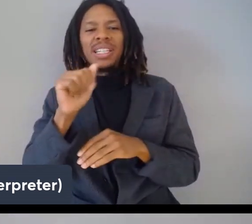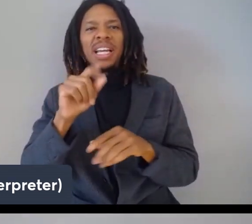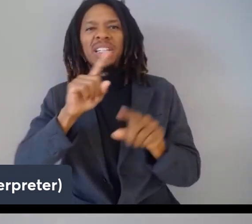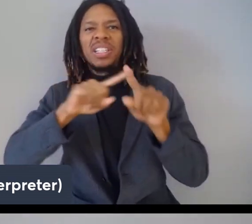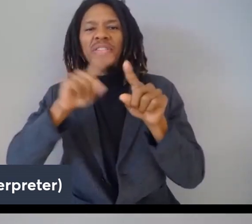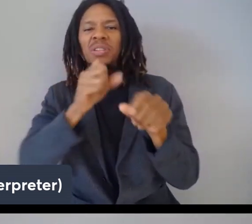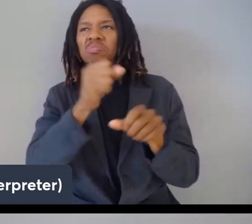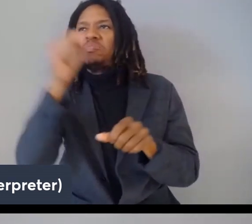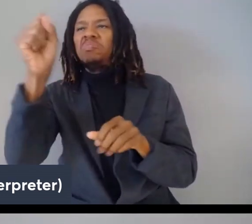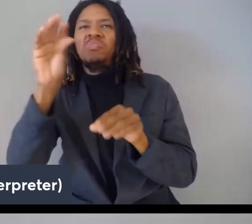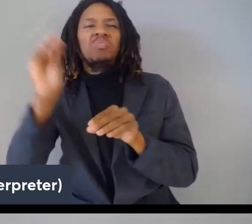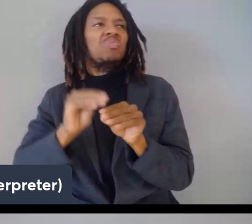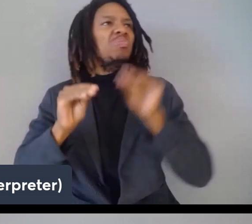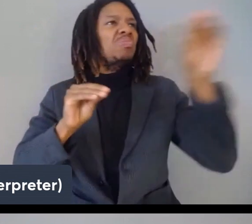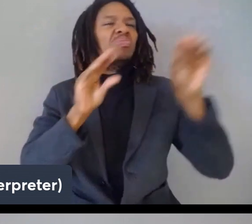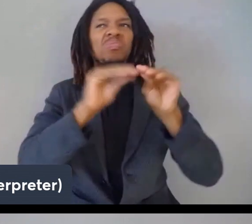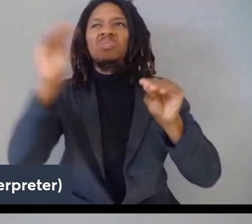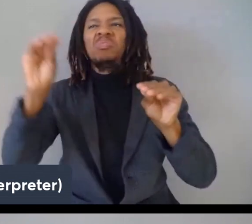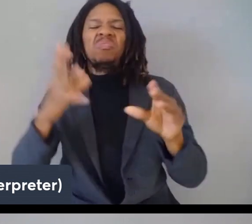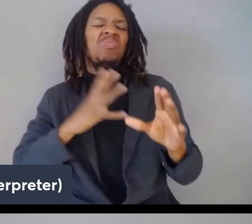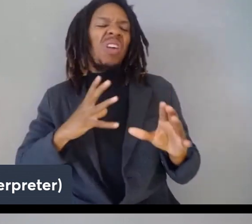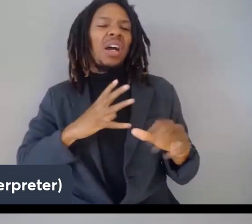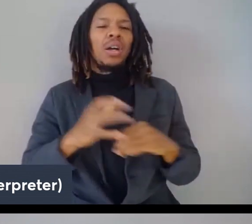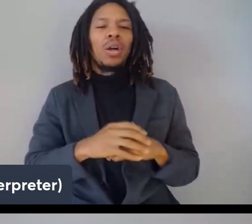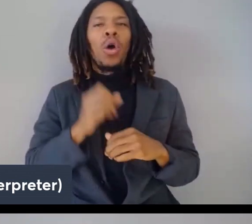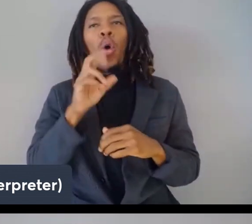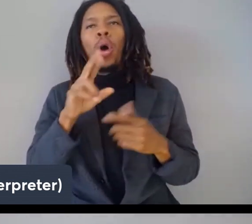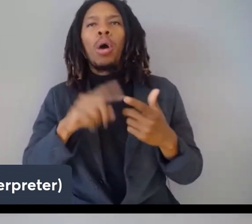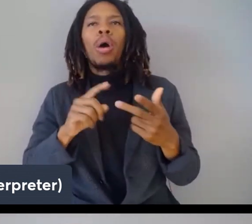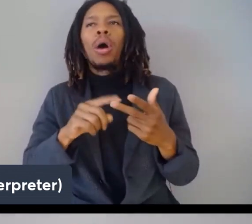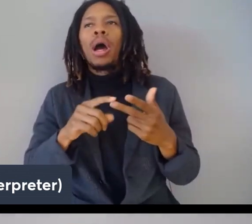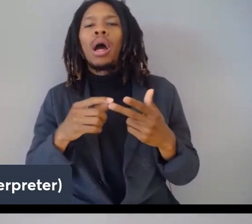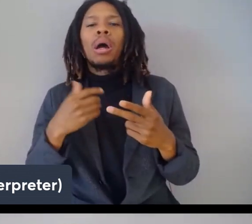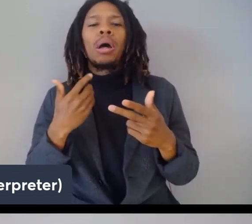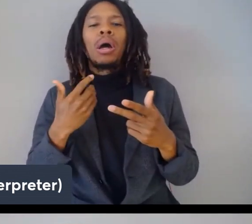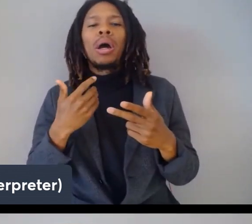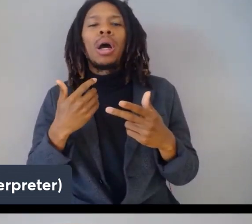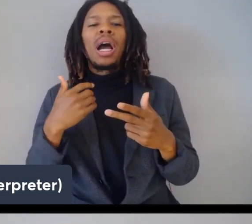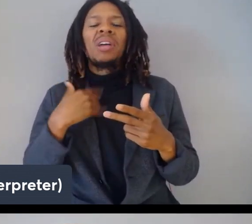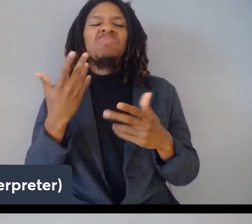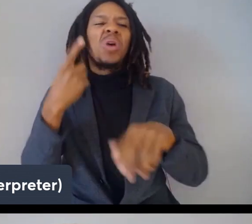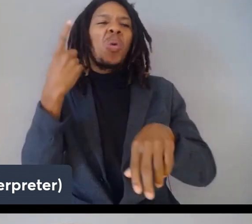Or, "I'll come in and just, like... It'll be a one time thing, right?